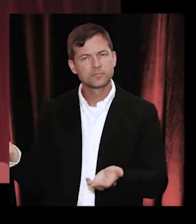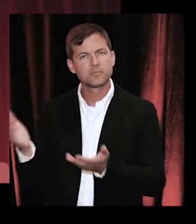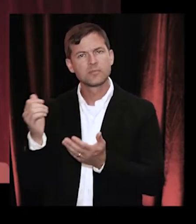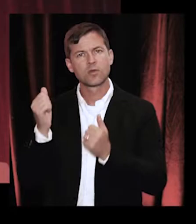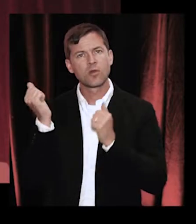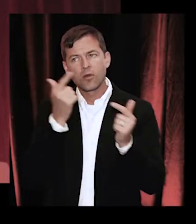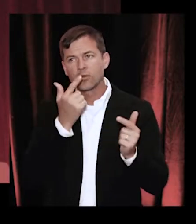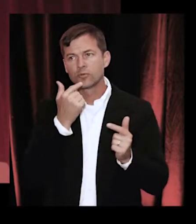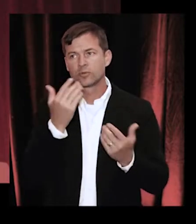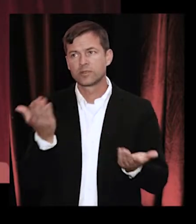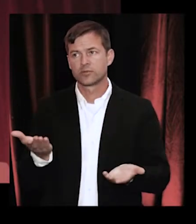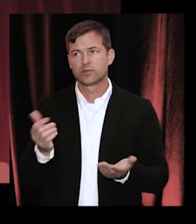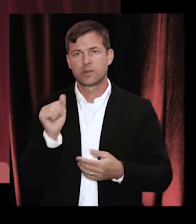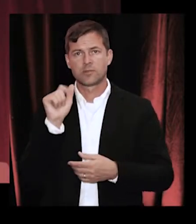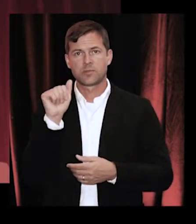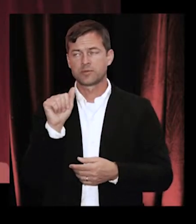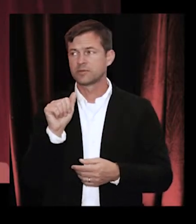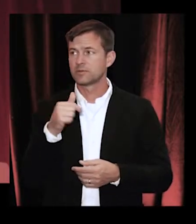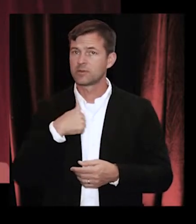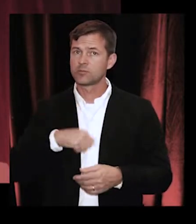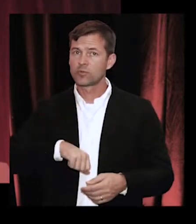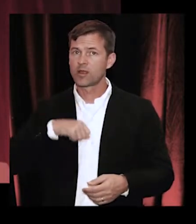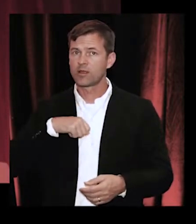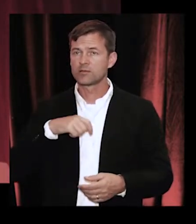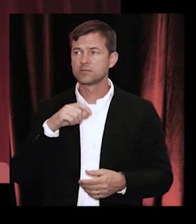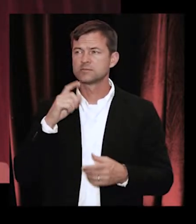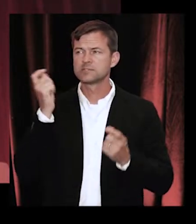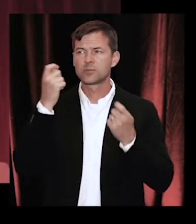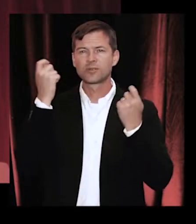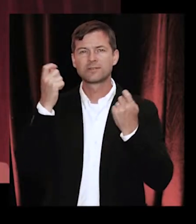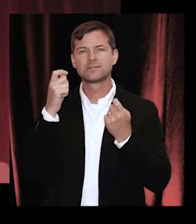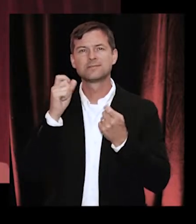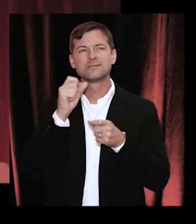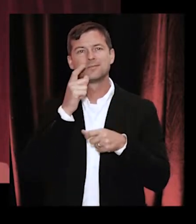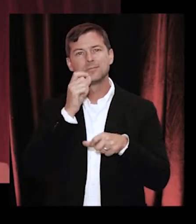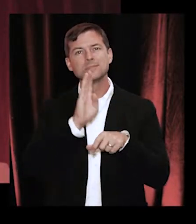Which is why I'm so proud to celebrate the employers who are doing just that.